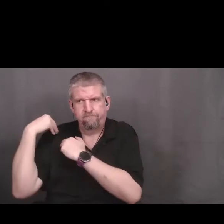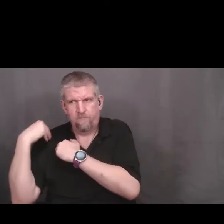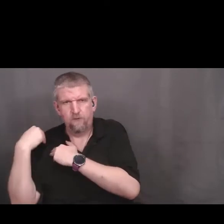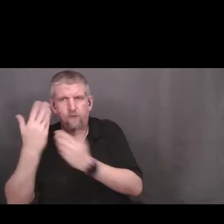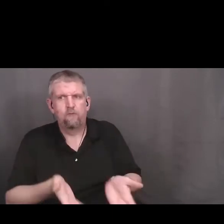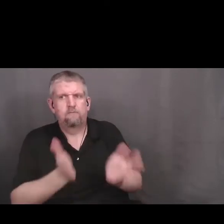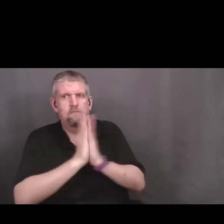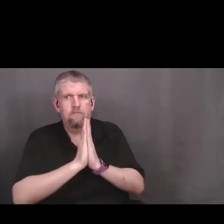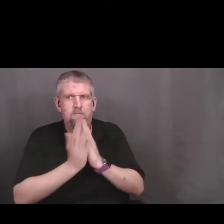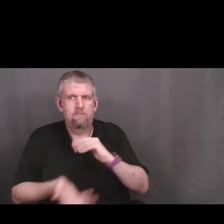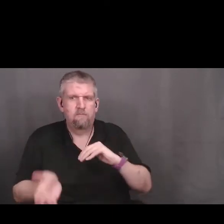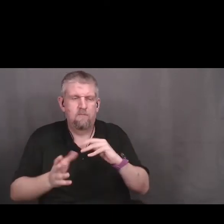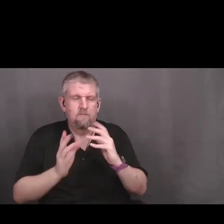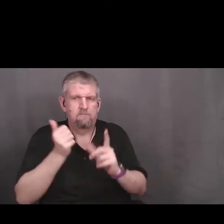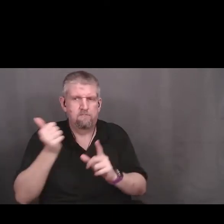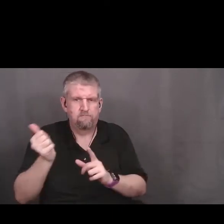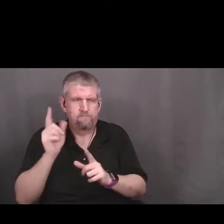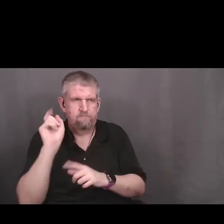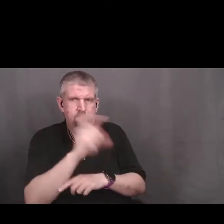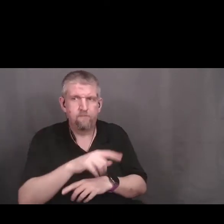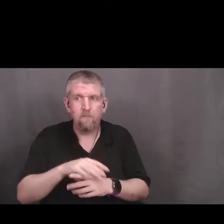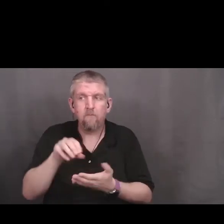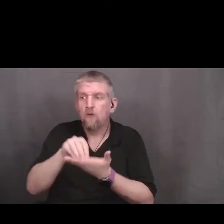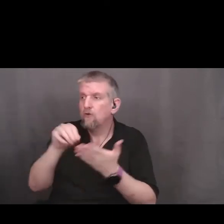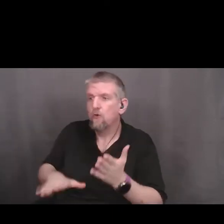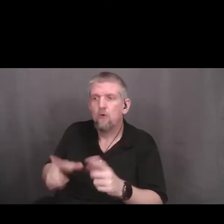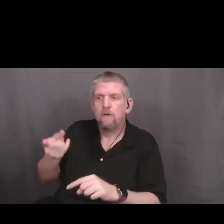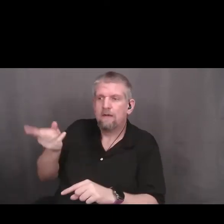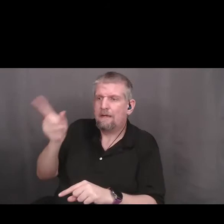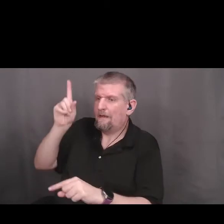So, actually schools cannot ask anything